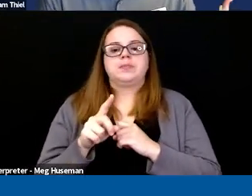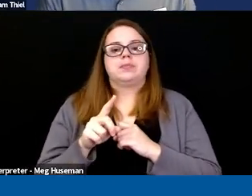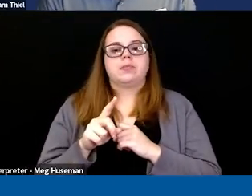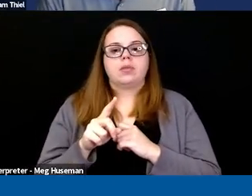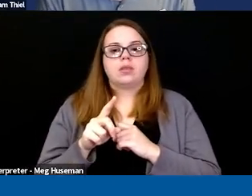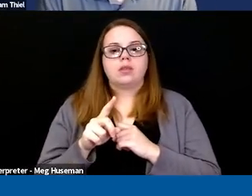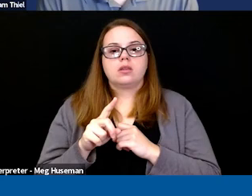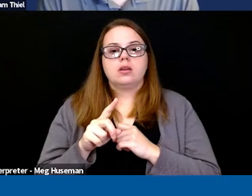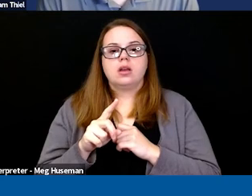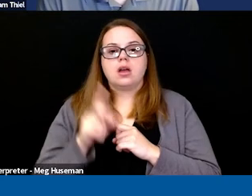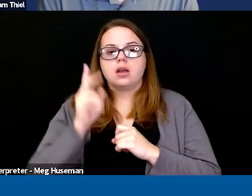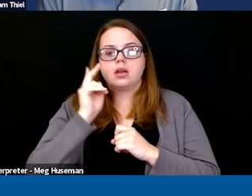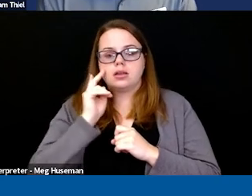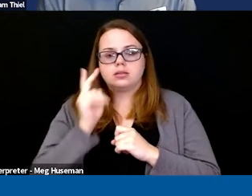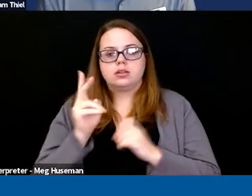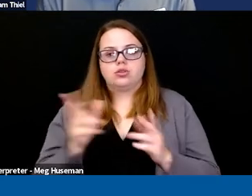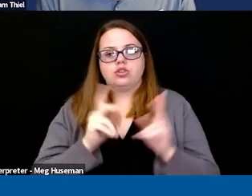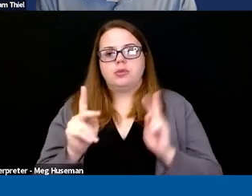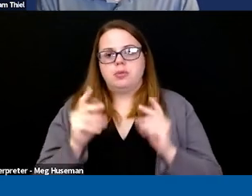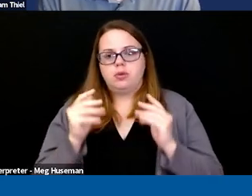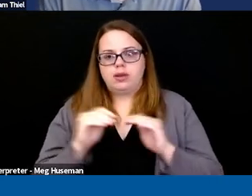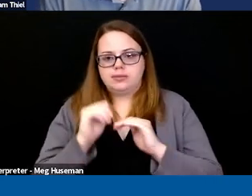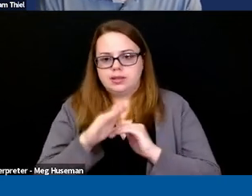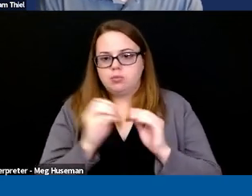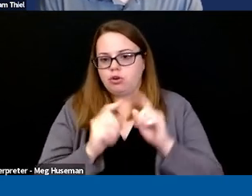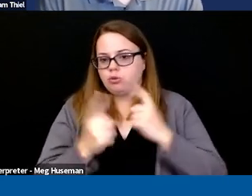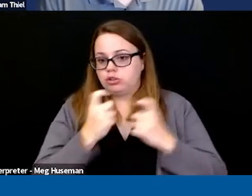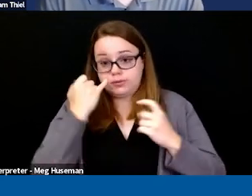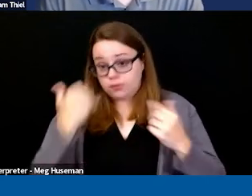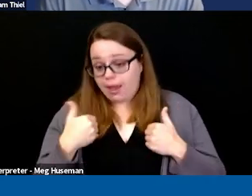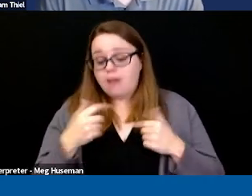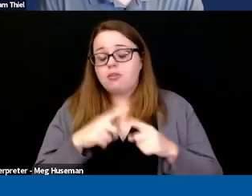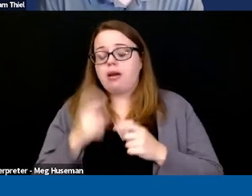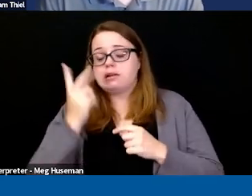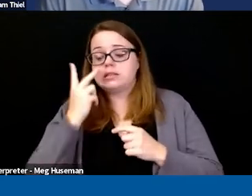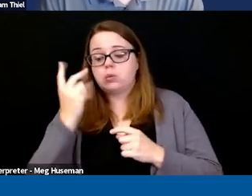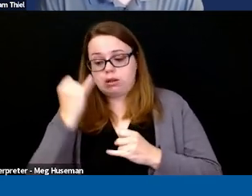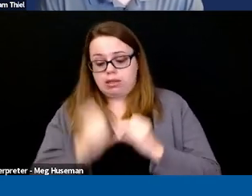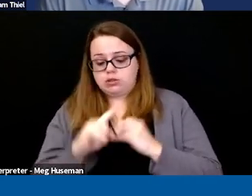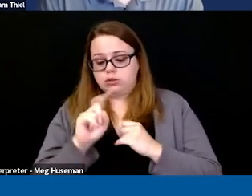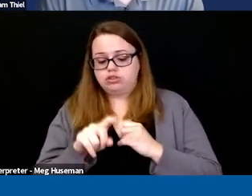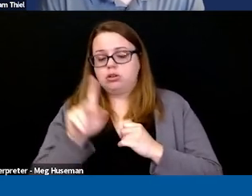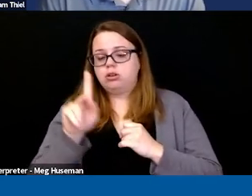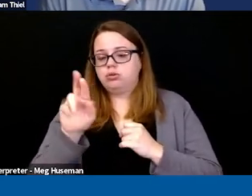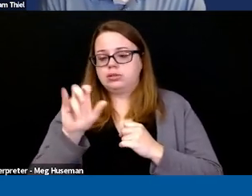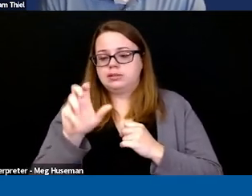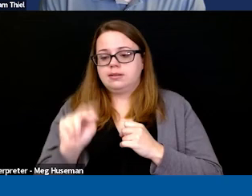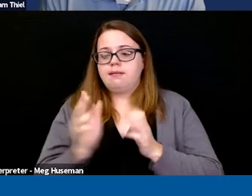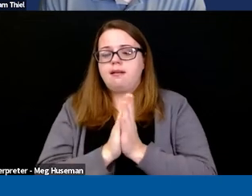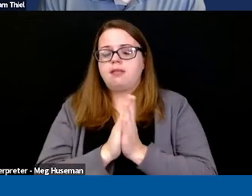So I encourage people to go ahead and send in additional questions if they have any. But Kristen asks, "Where in the development cycle